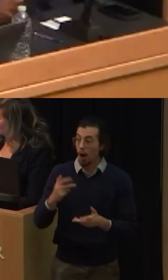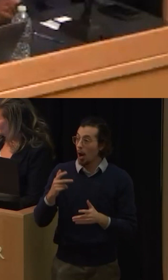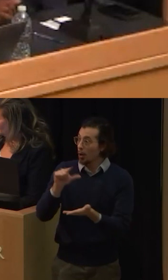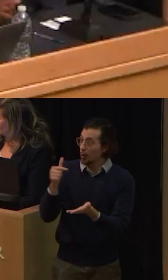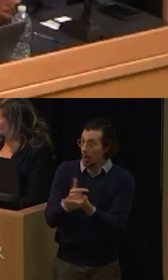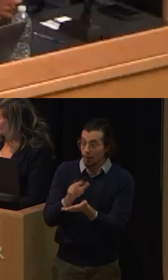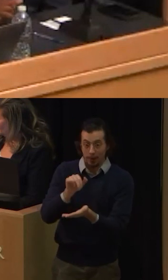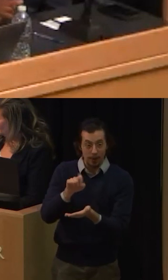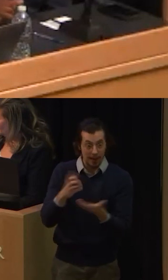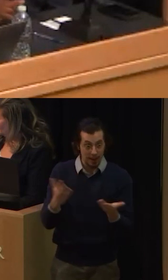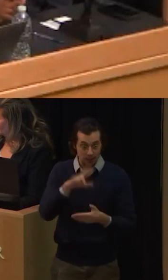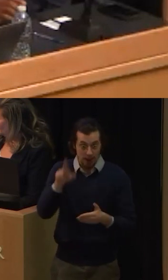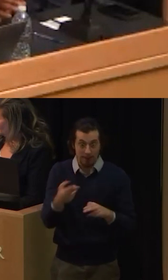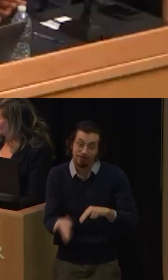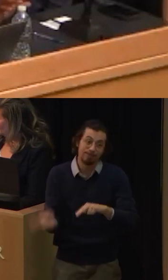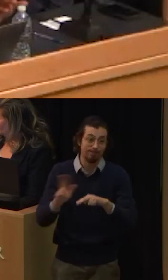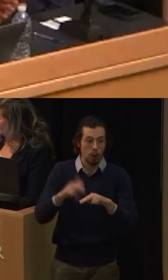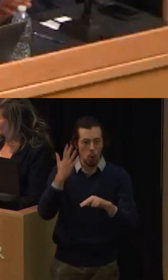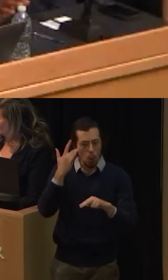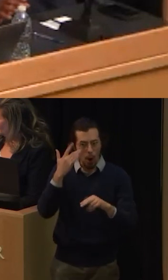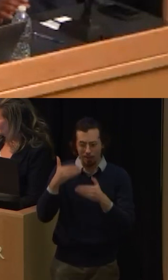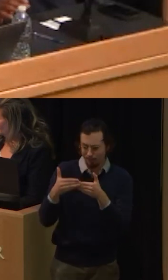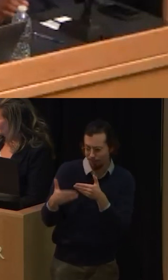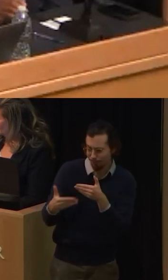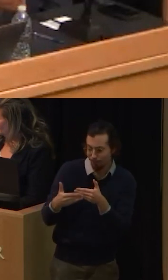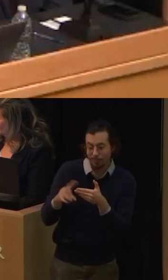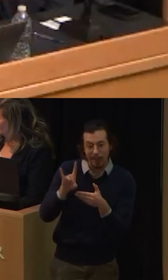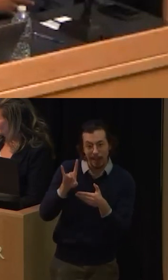have actually gone up pretty significantly over the course of the last eight years